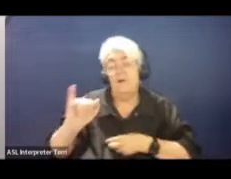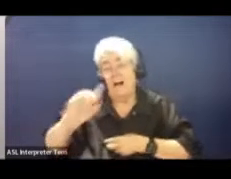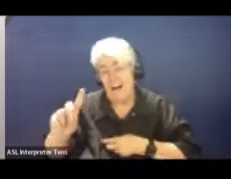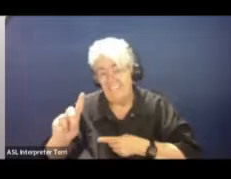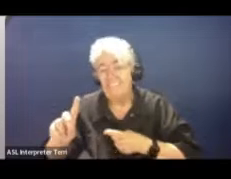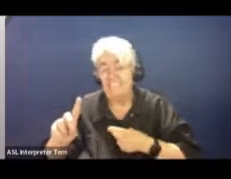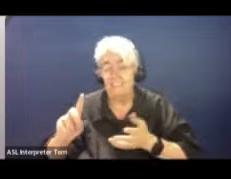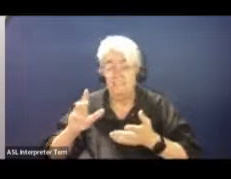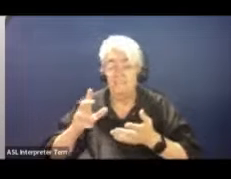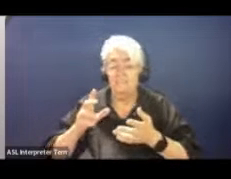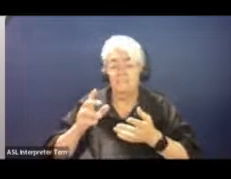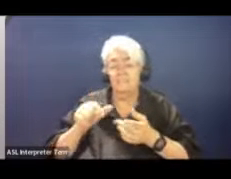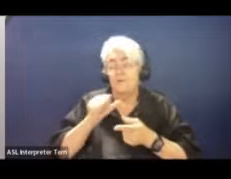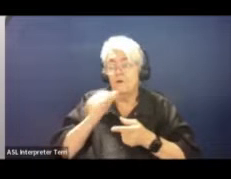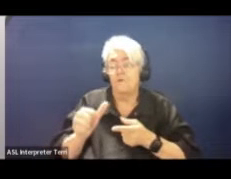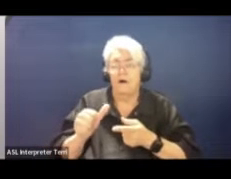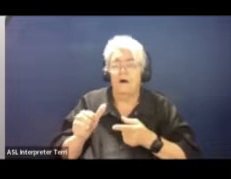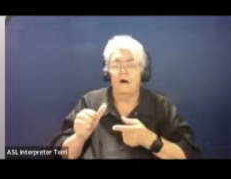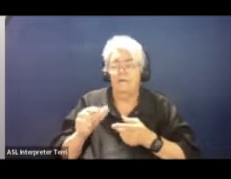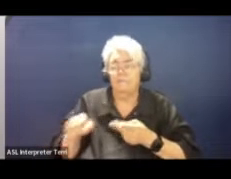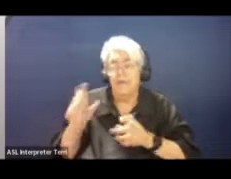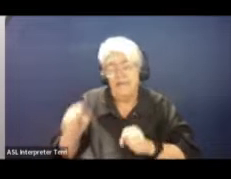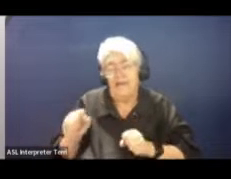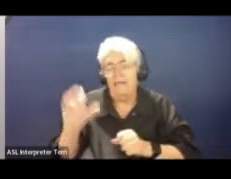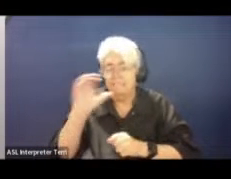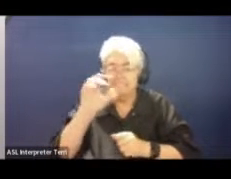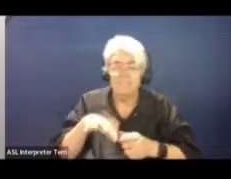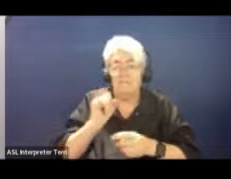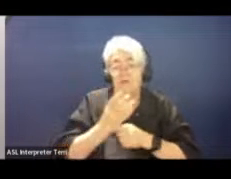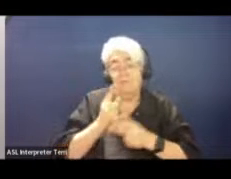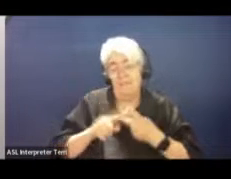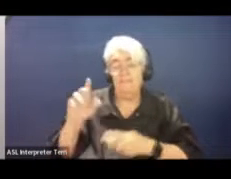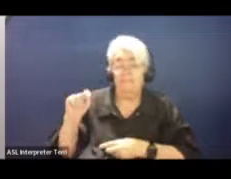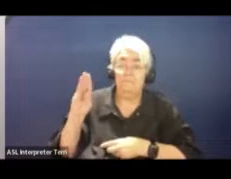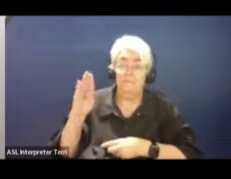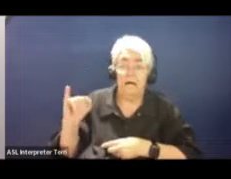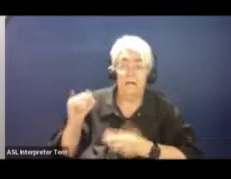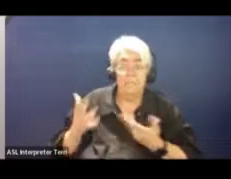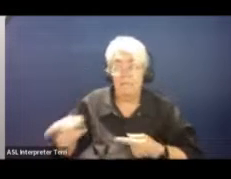eventually they can get employment. And then brain injury specific. Maybe they've never met with a neurologist,